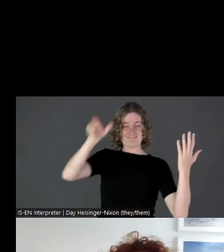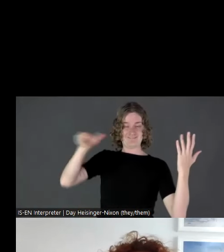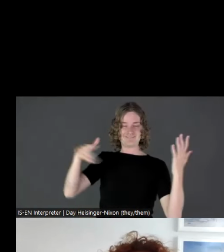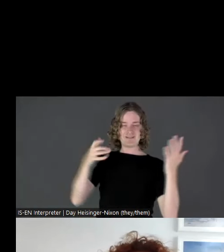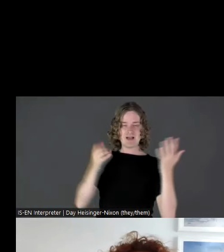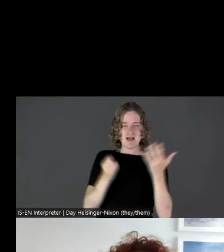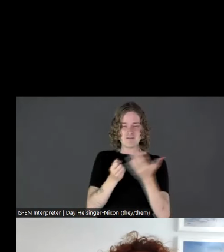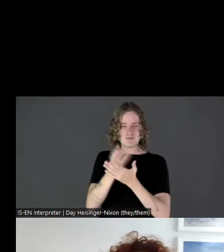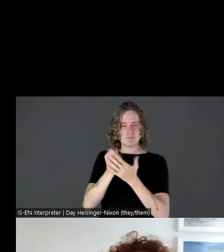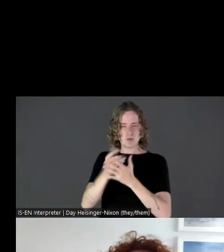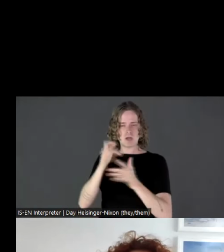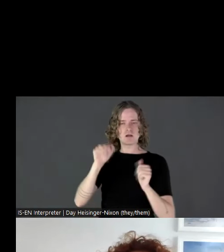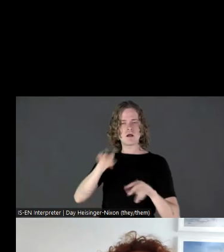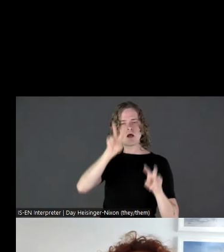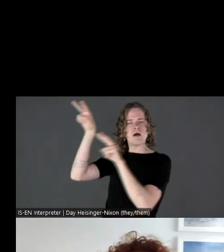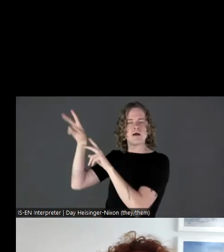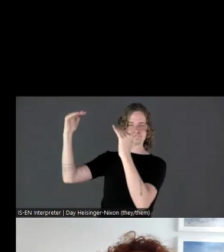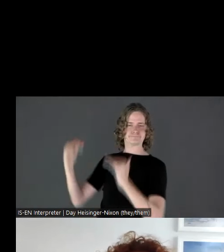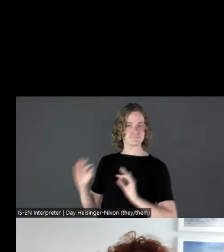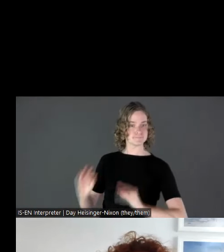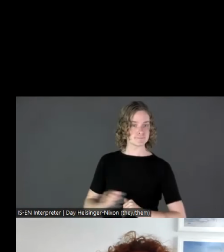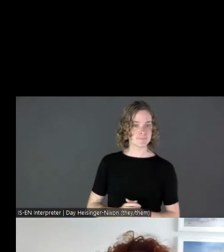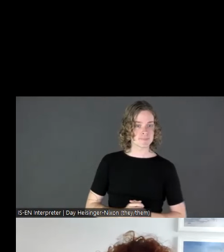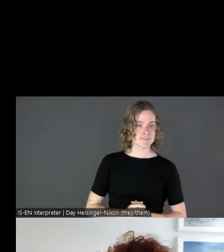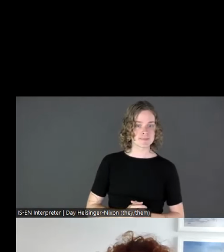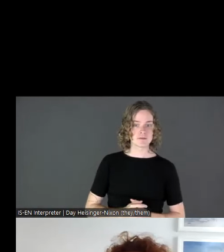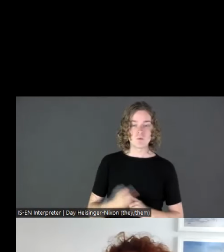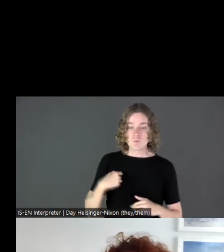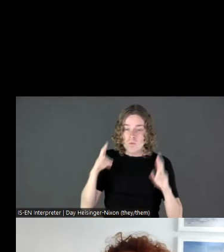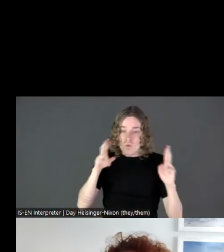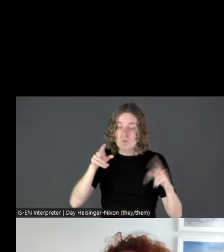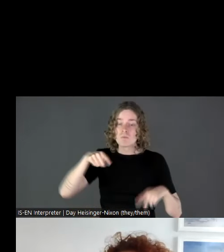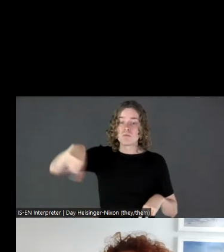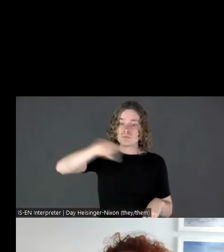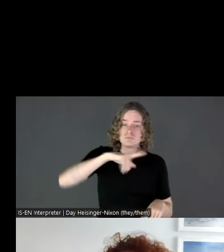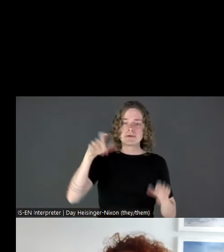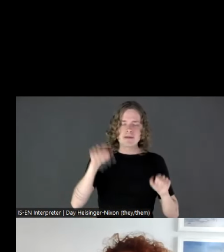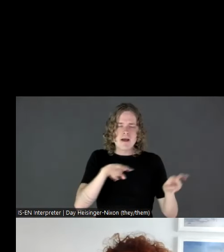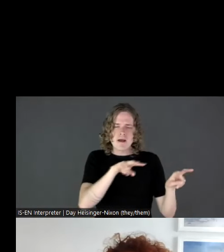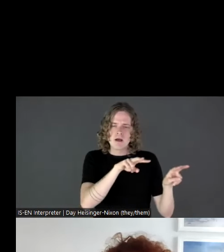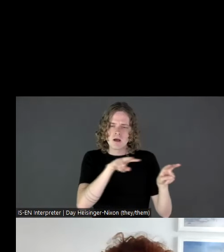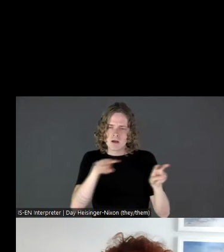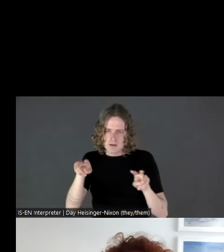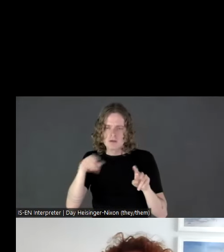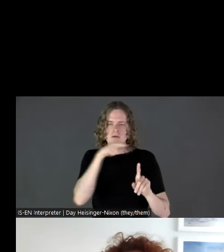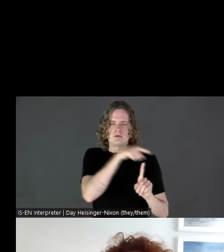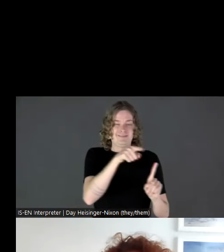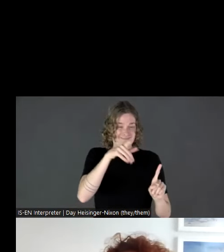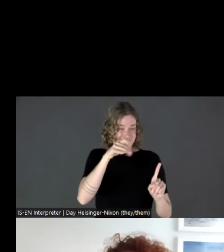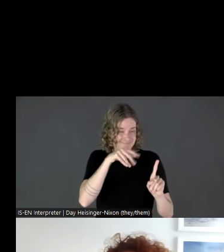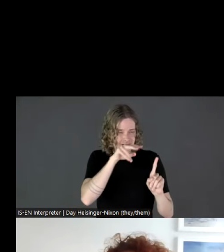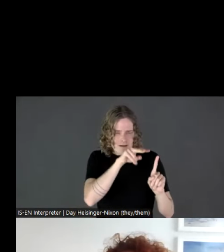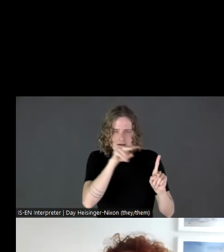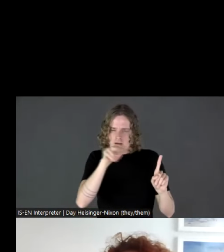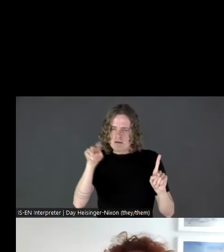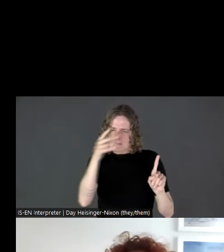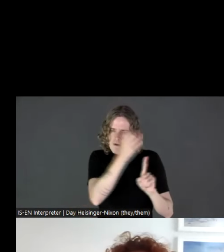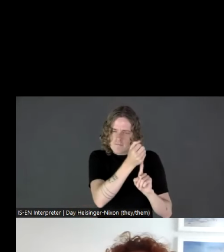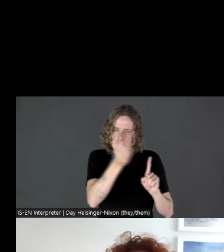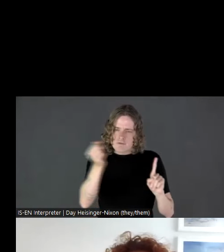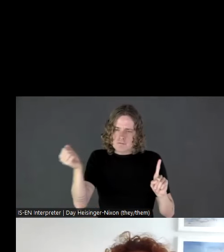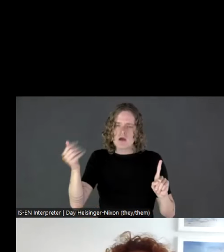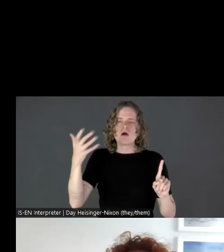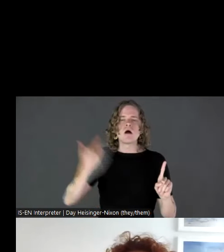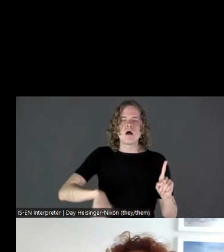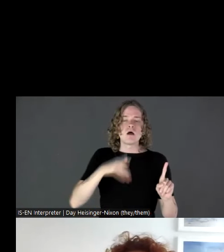will explore the catalog and that it will be a catalyst for future innovations and learnings.